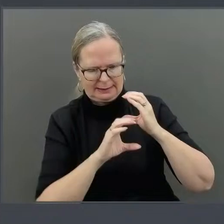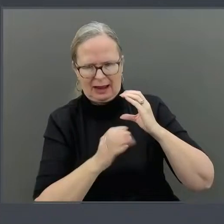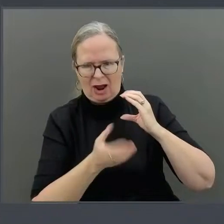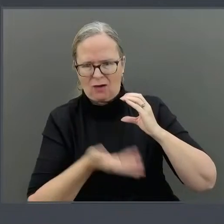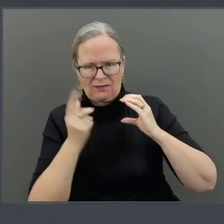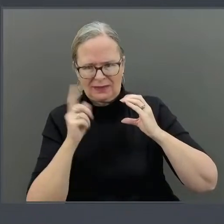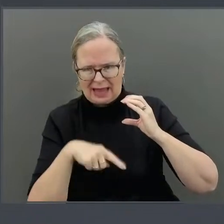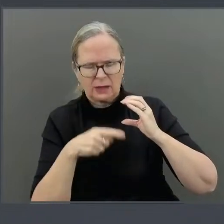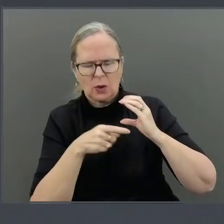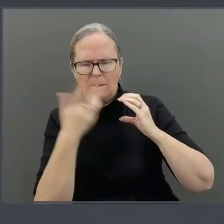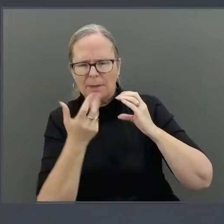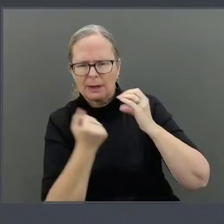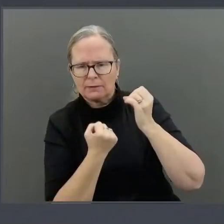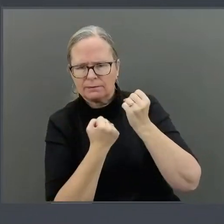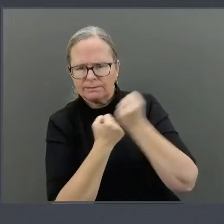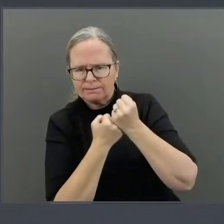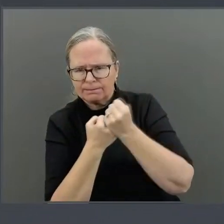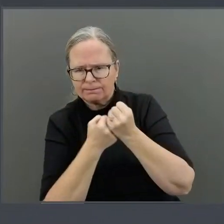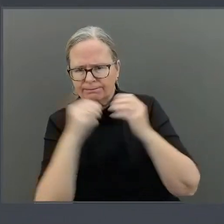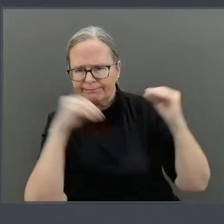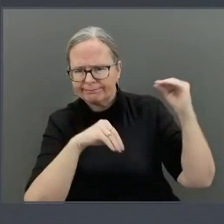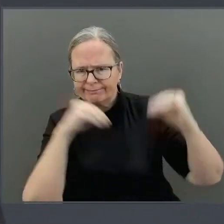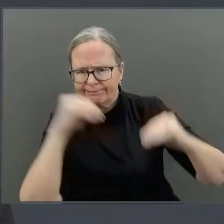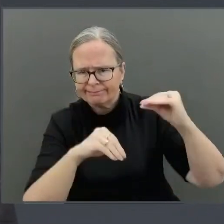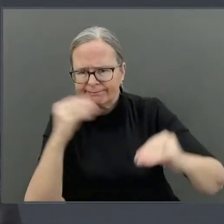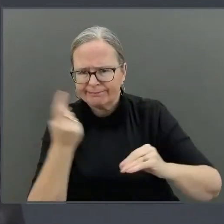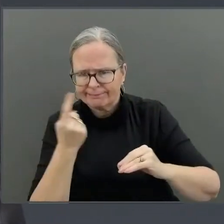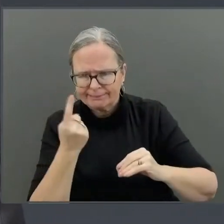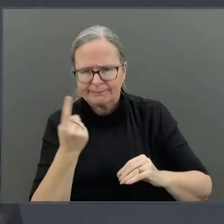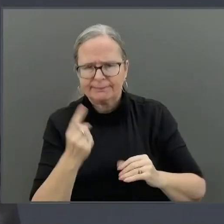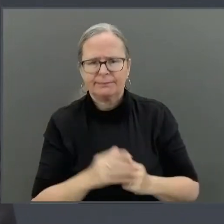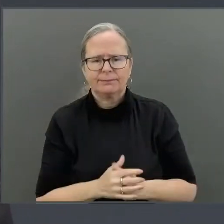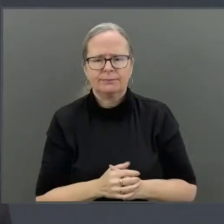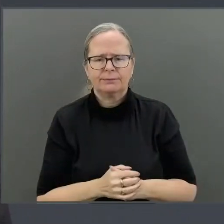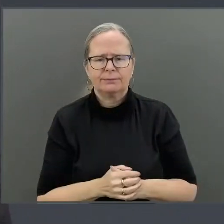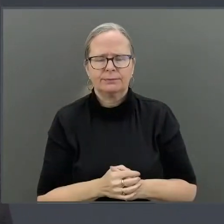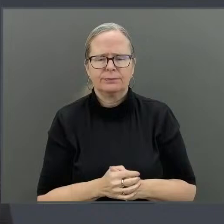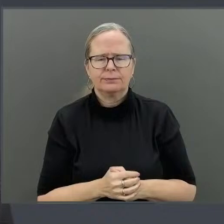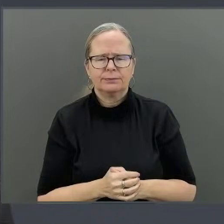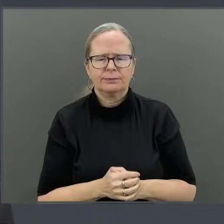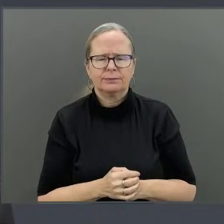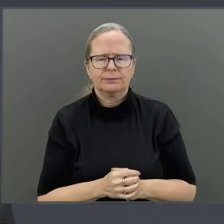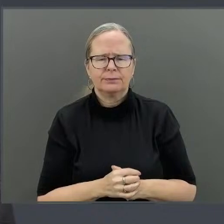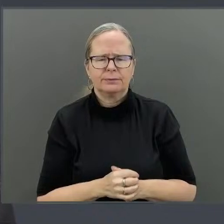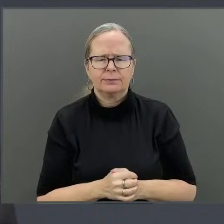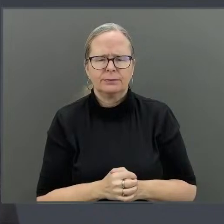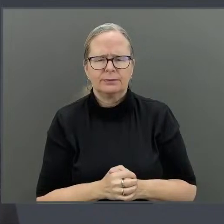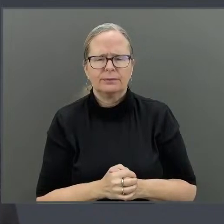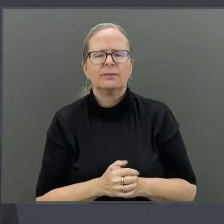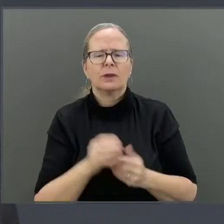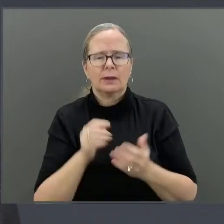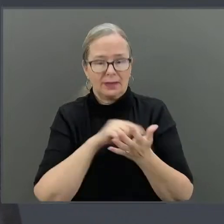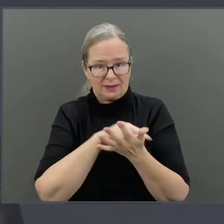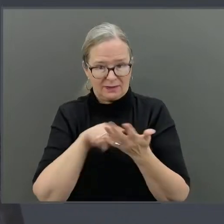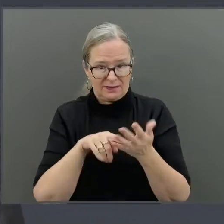continue to run the risk of finding something new and unexpected I'd like to update you on